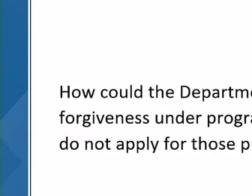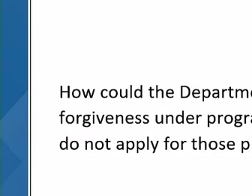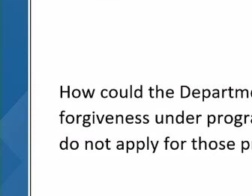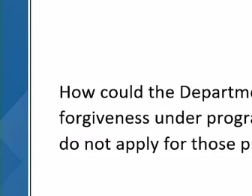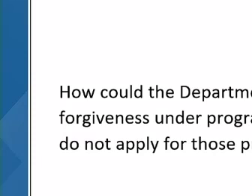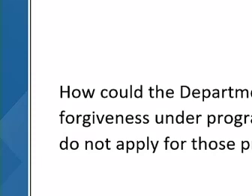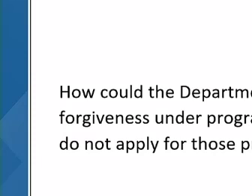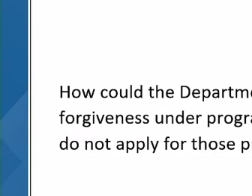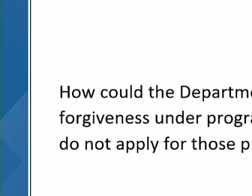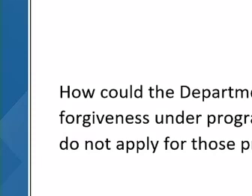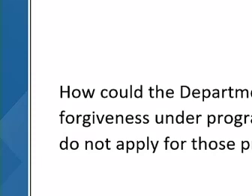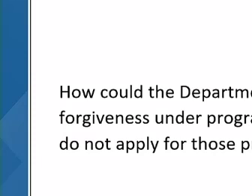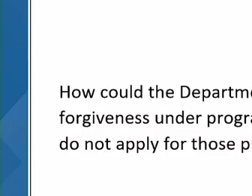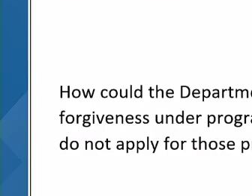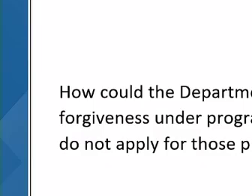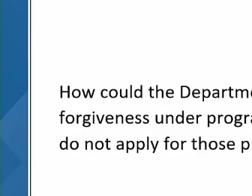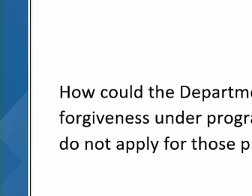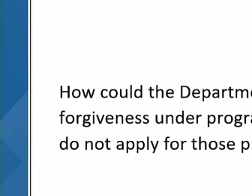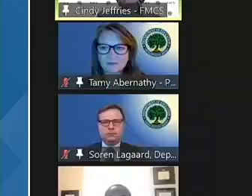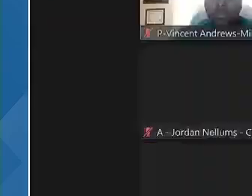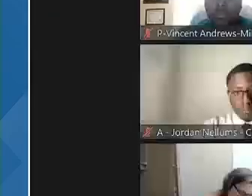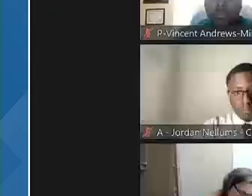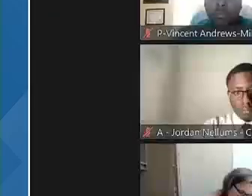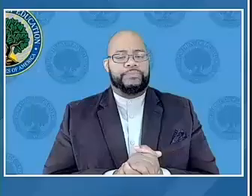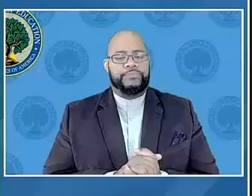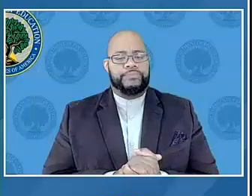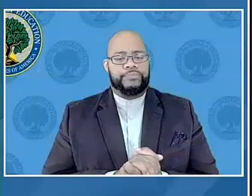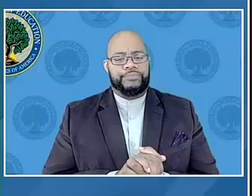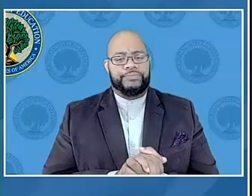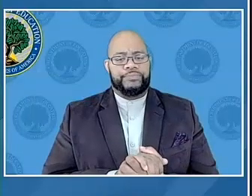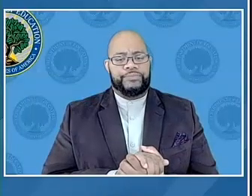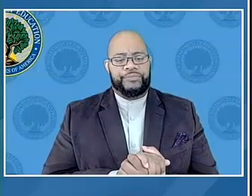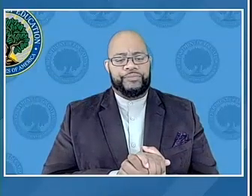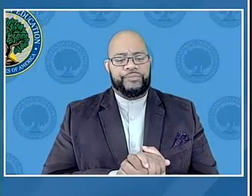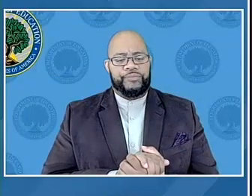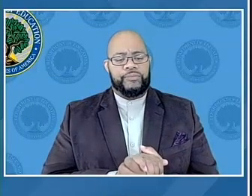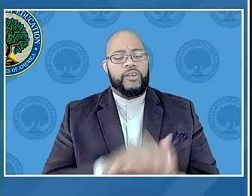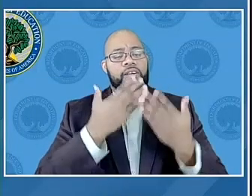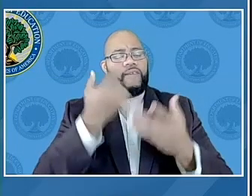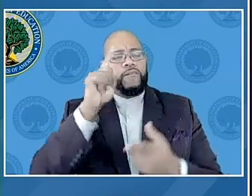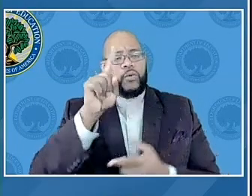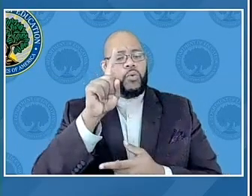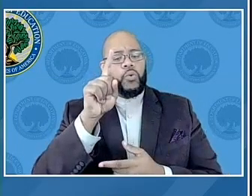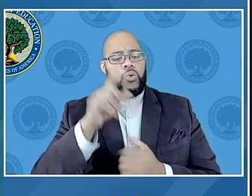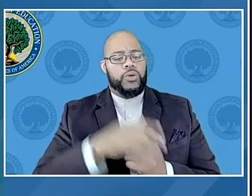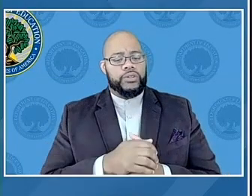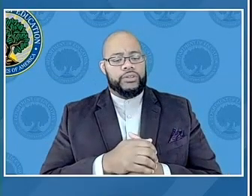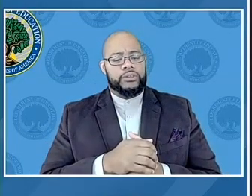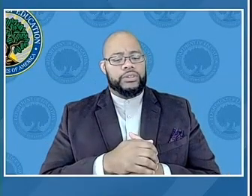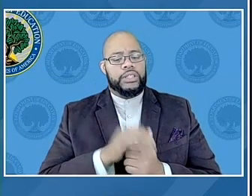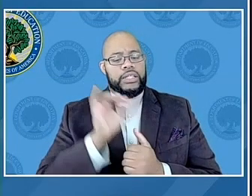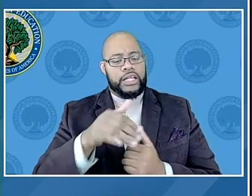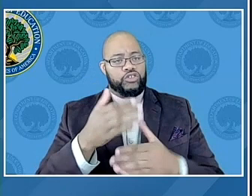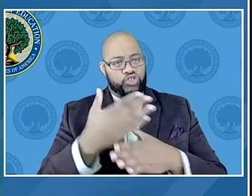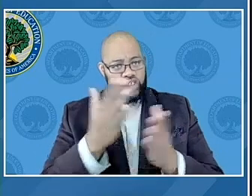Thank you. Tamy. Thank you for stopping the share. So at this point, we will open the floor